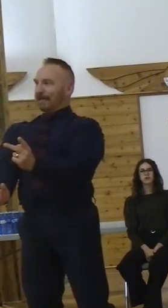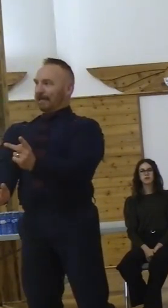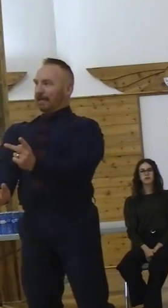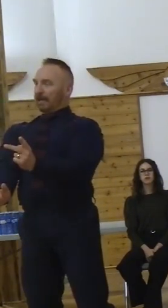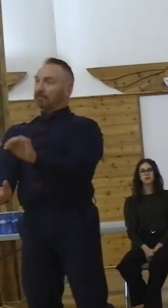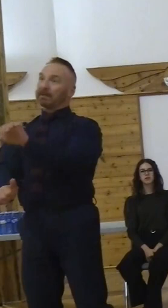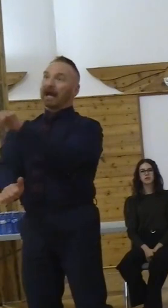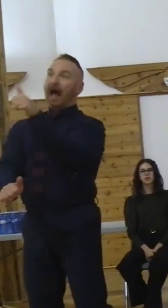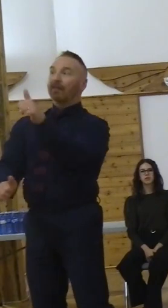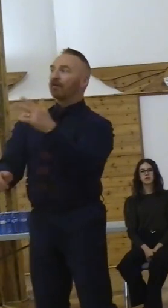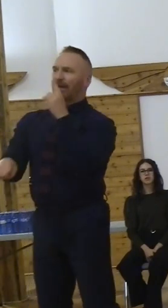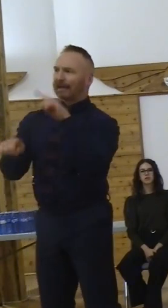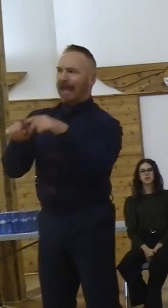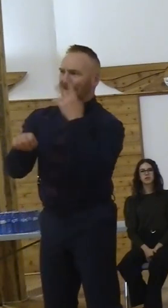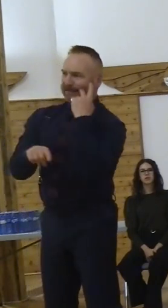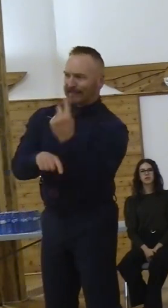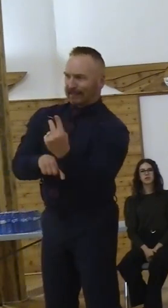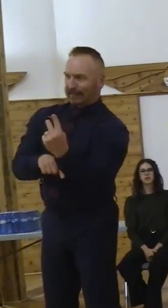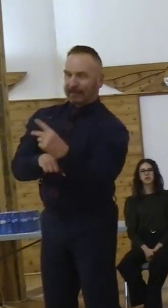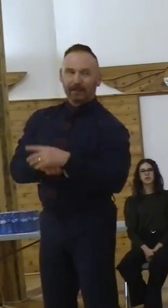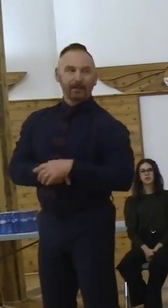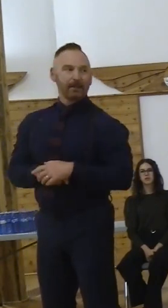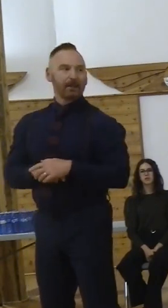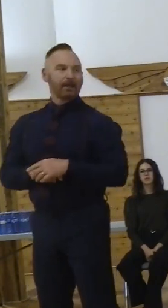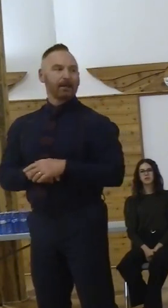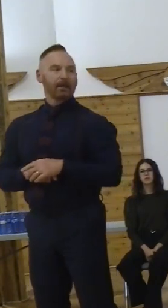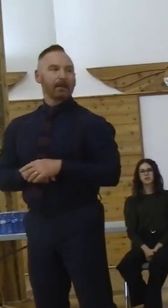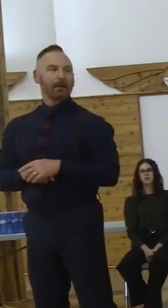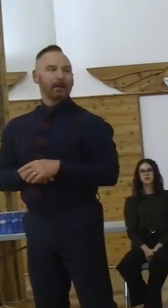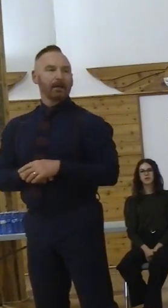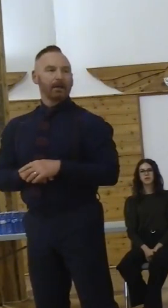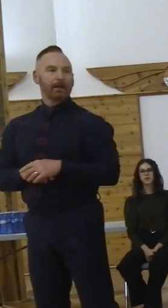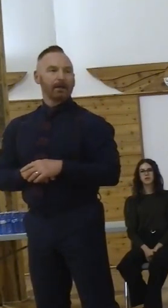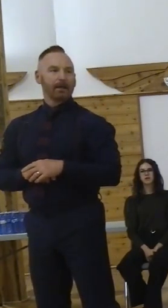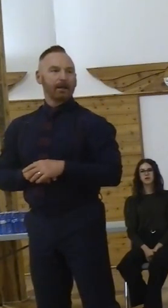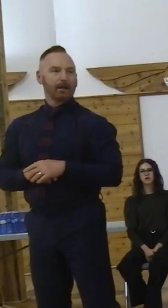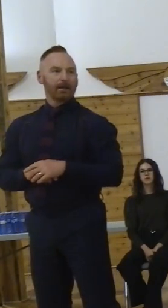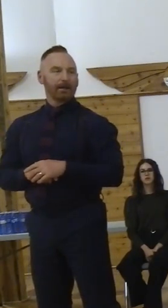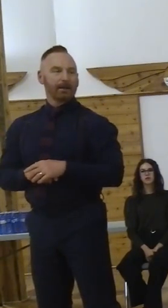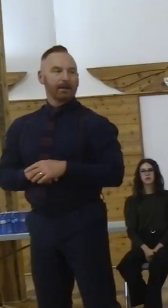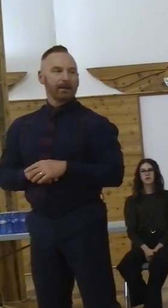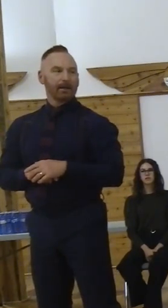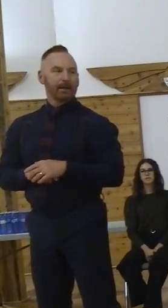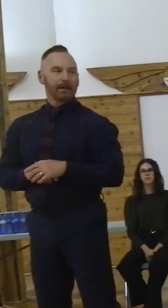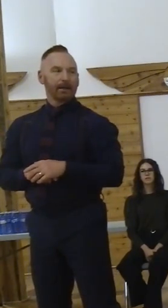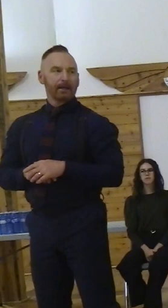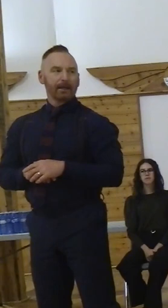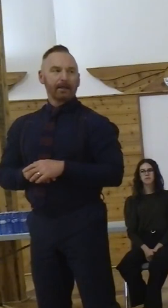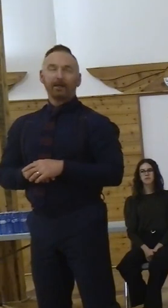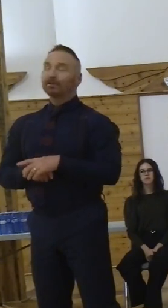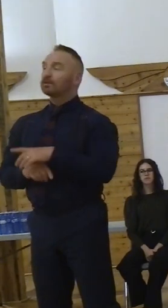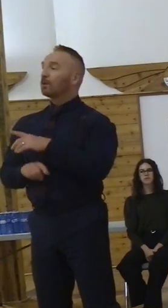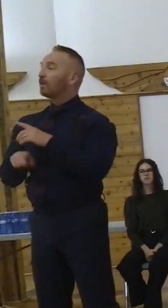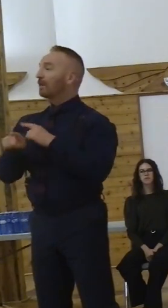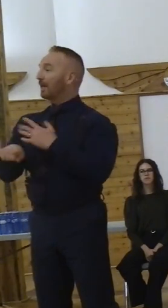So when I went and talked to a knowledge holder, she was just happy telling me, creators give